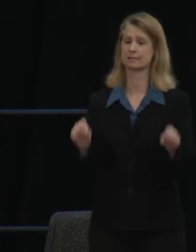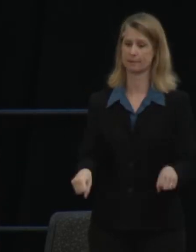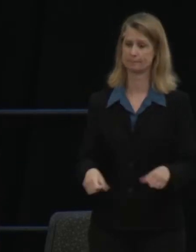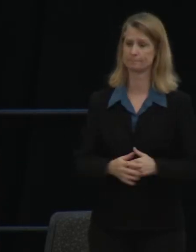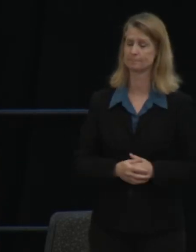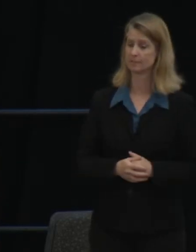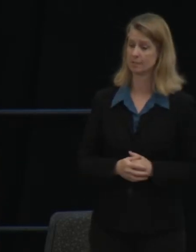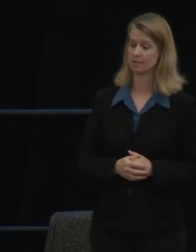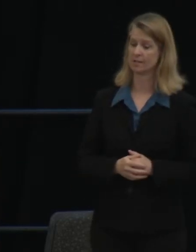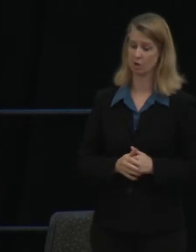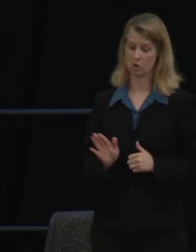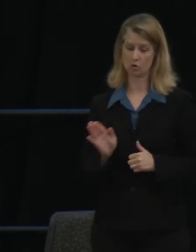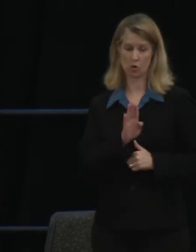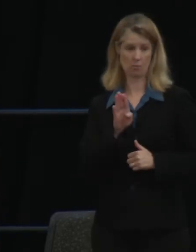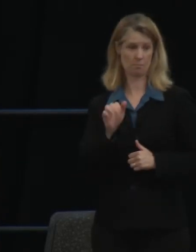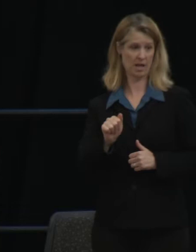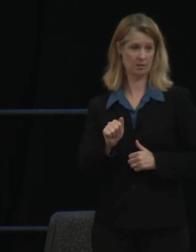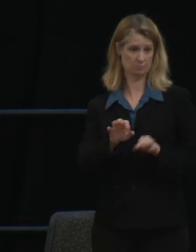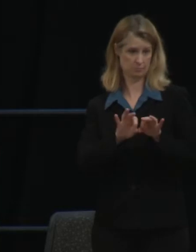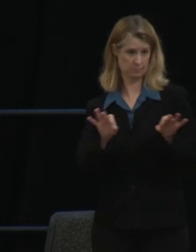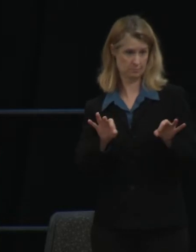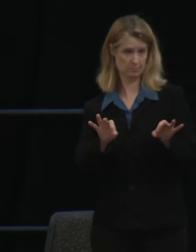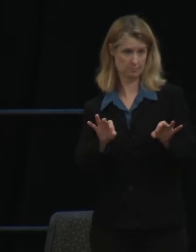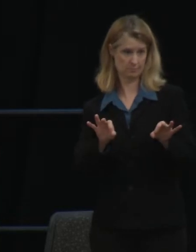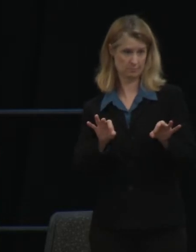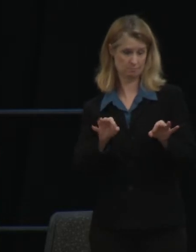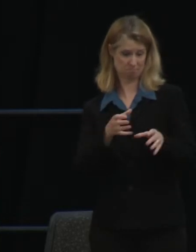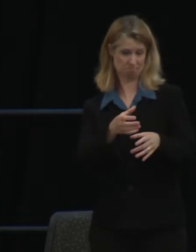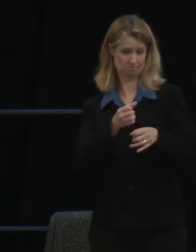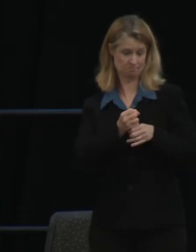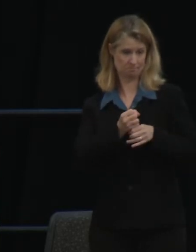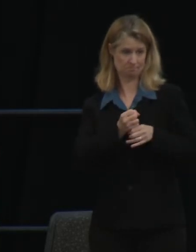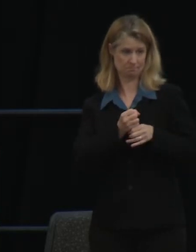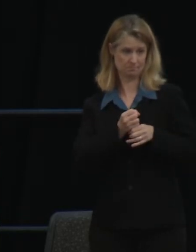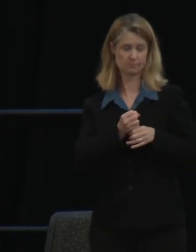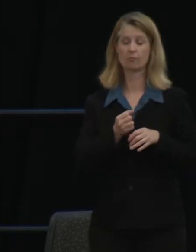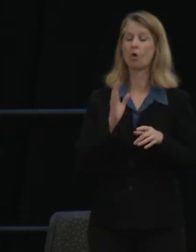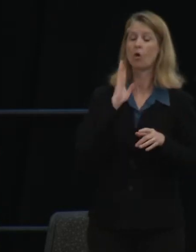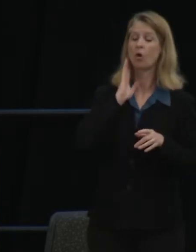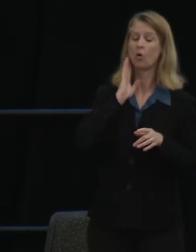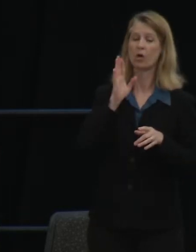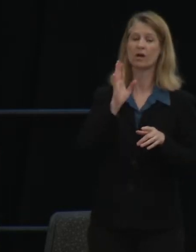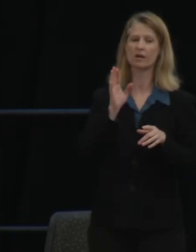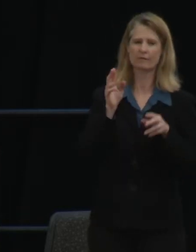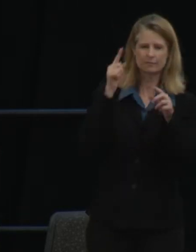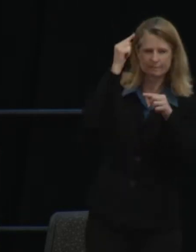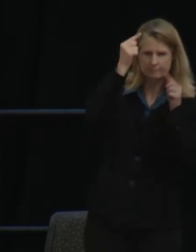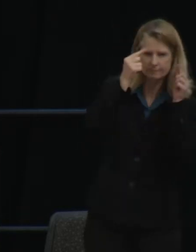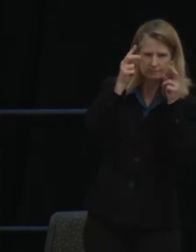Your Baccalaureate Degree in Nursing has armed you with the critical scientific knowledge